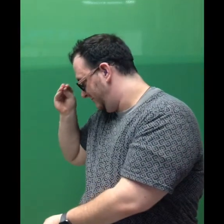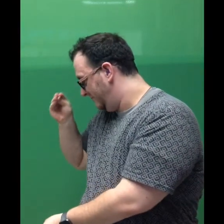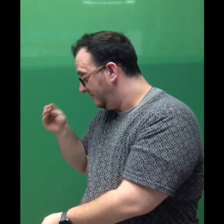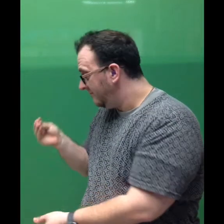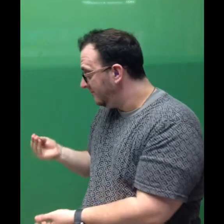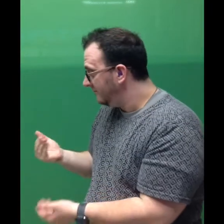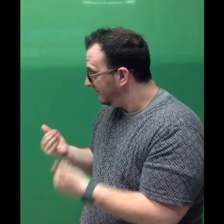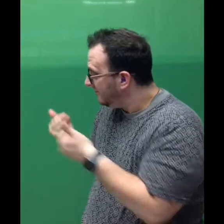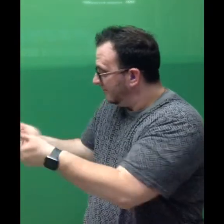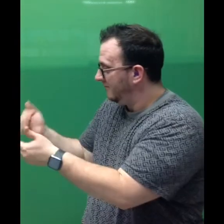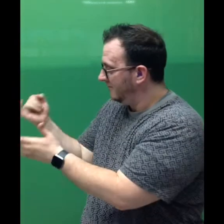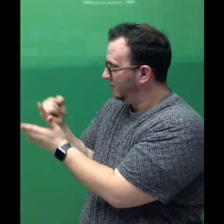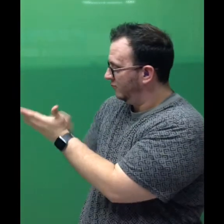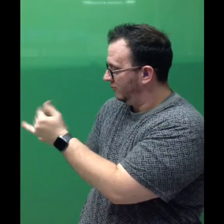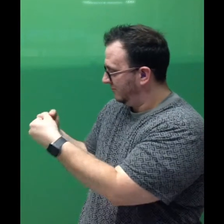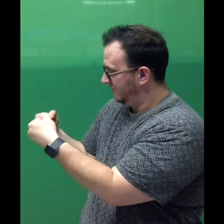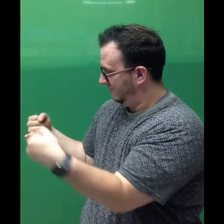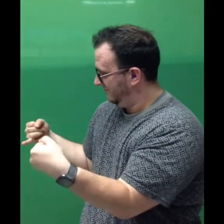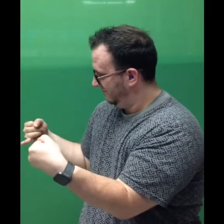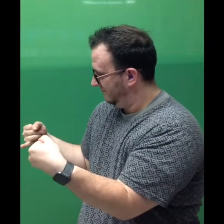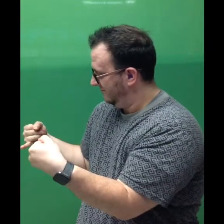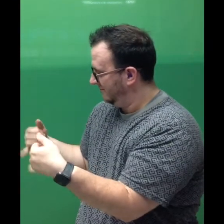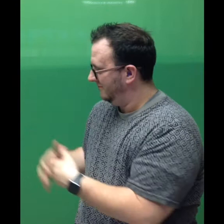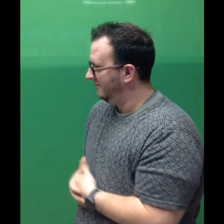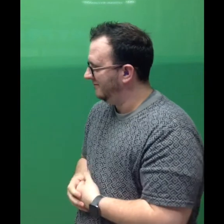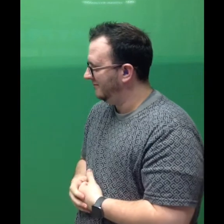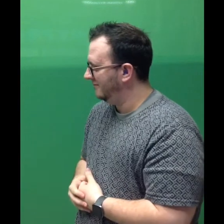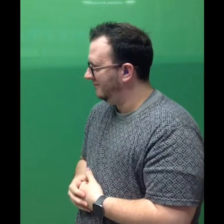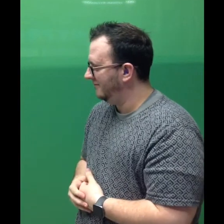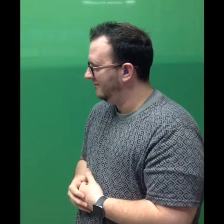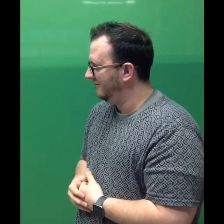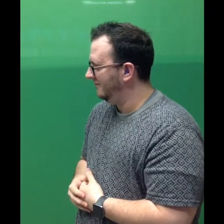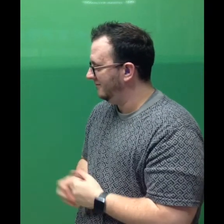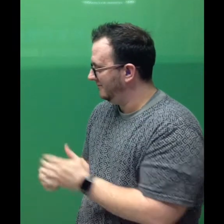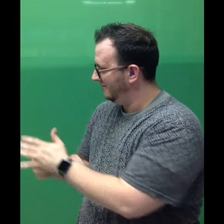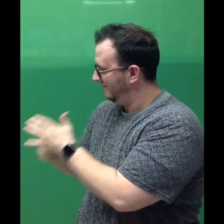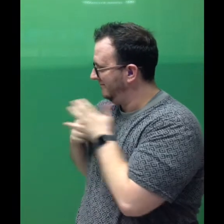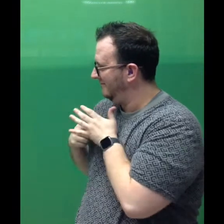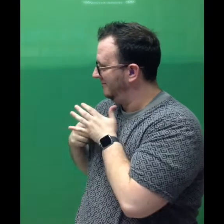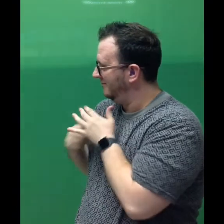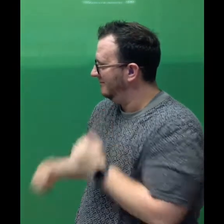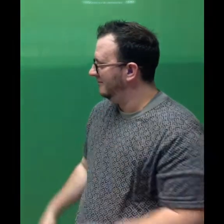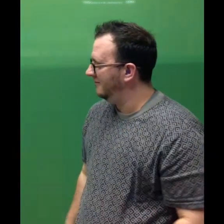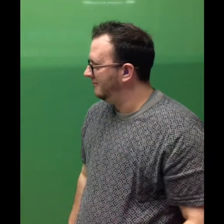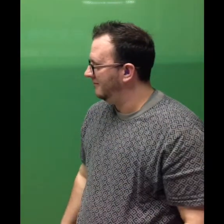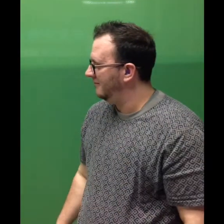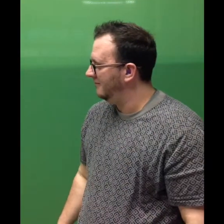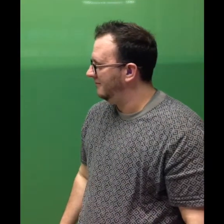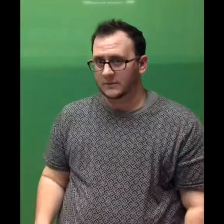"Show me."